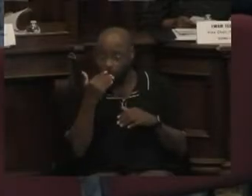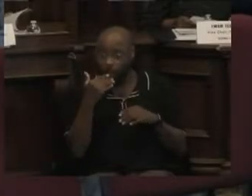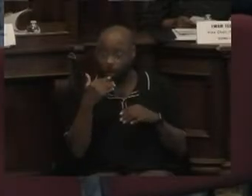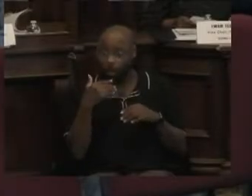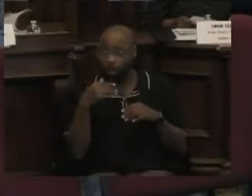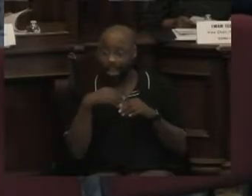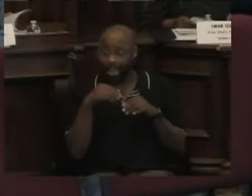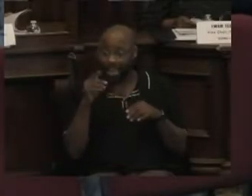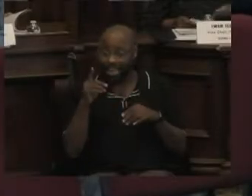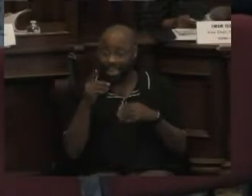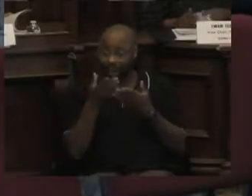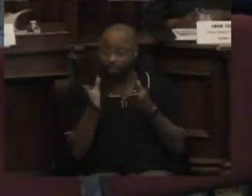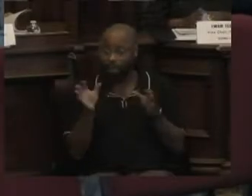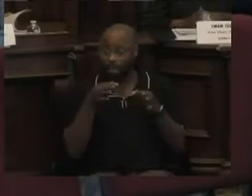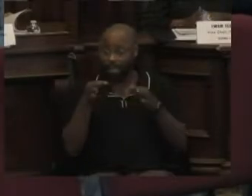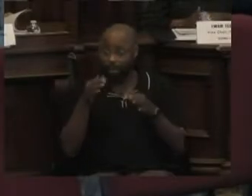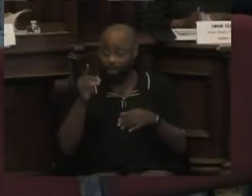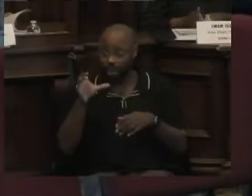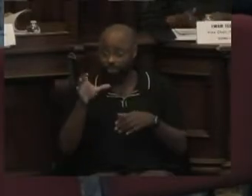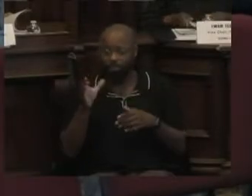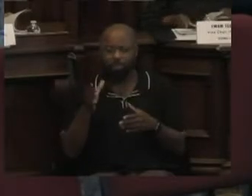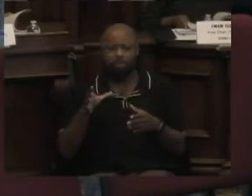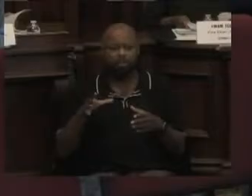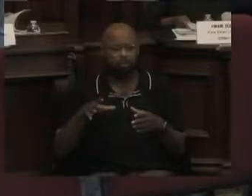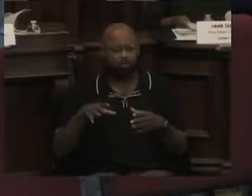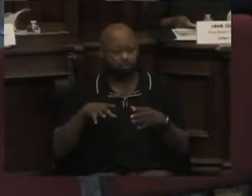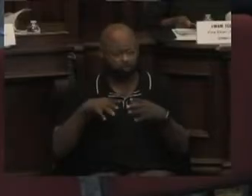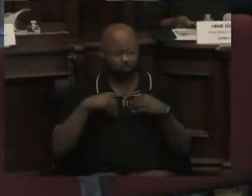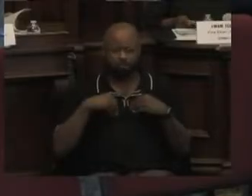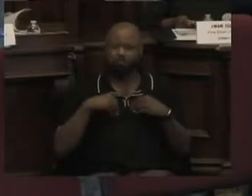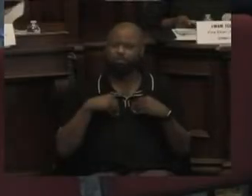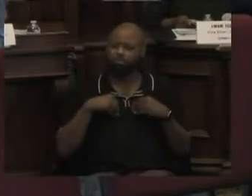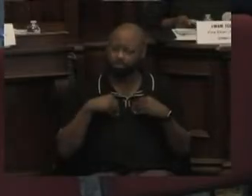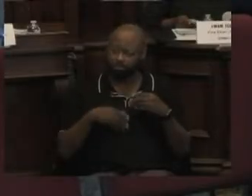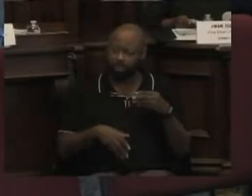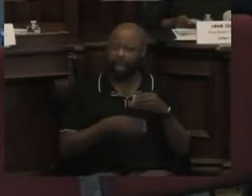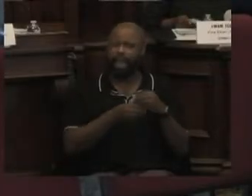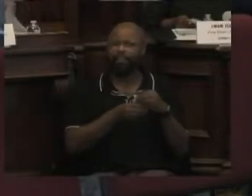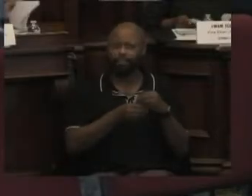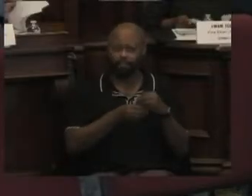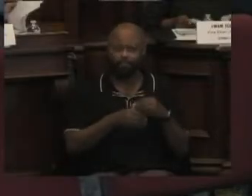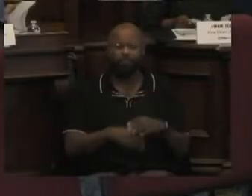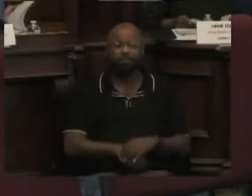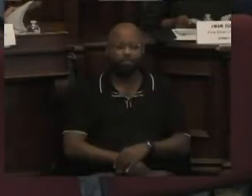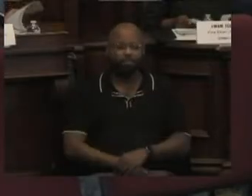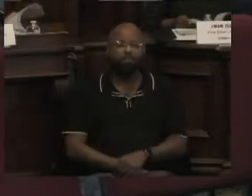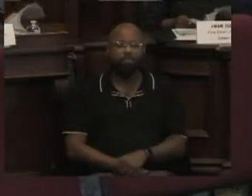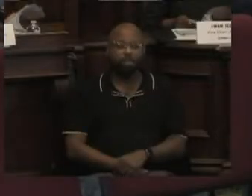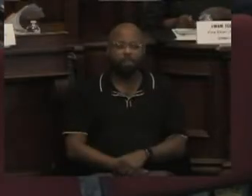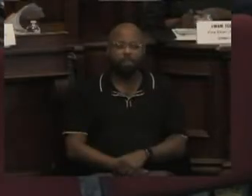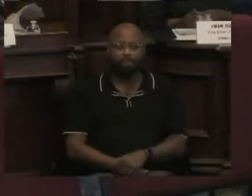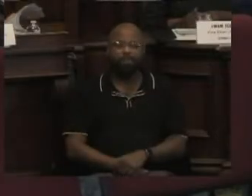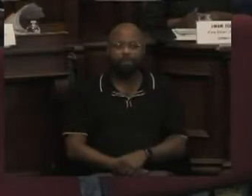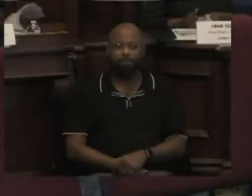would be important for our community to know about in a public explainer, we'd be happy